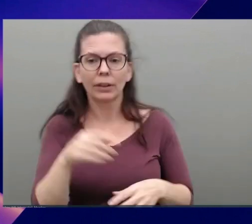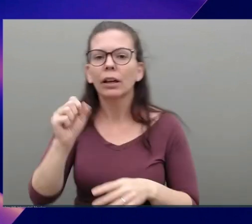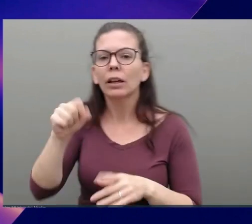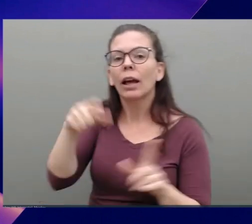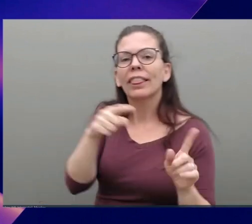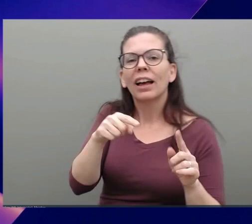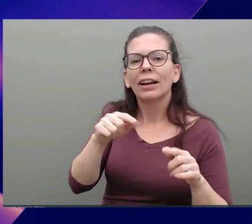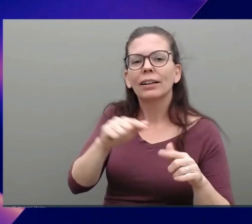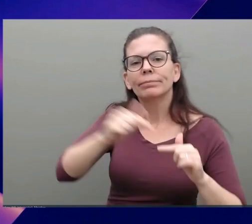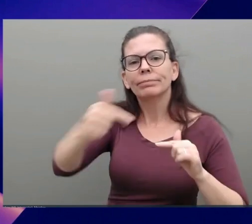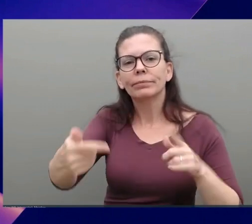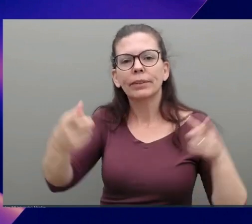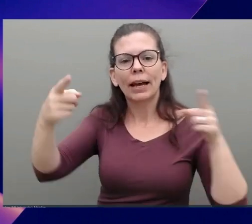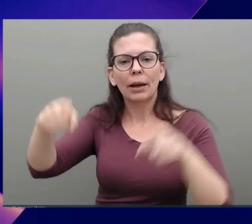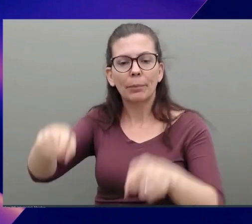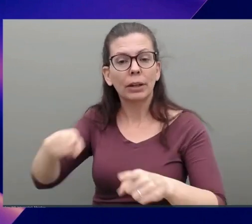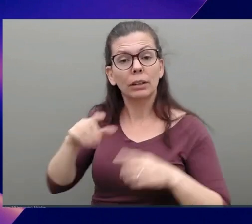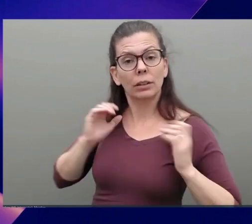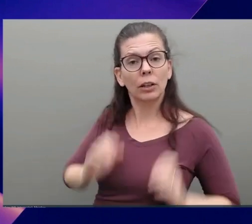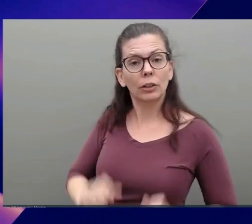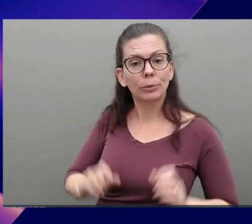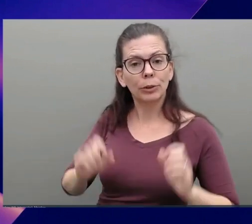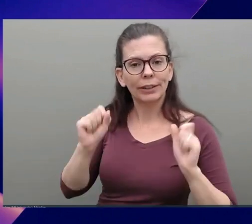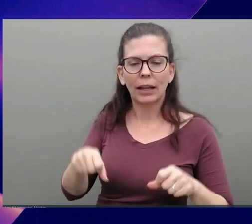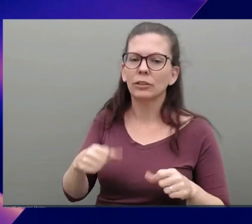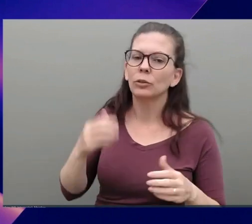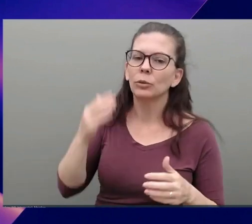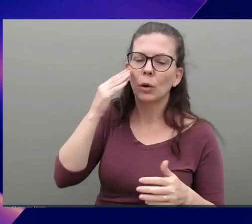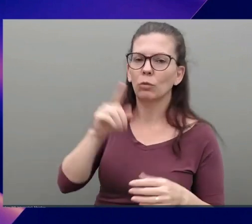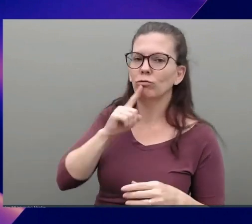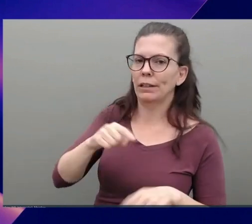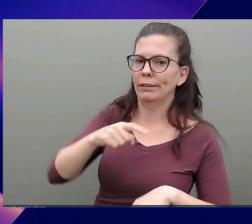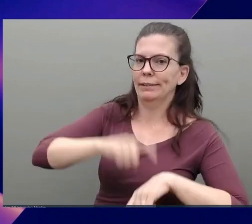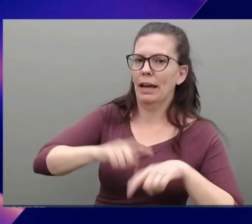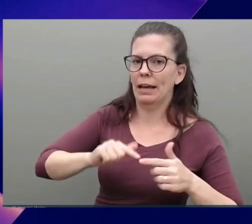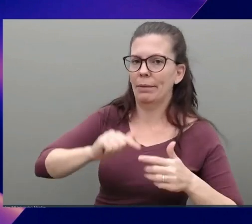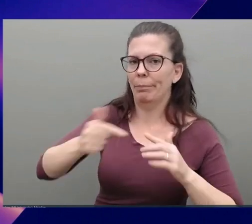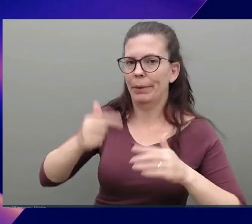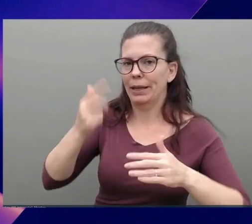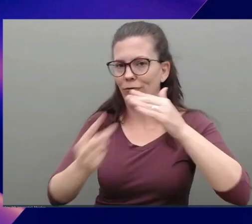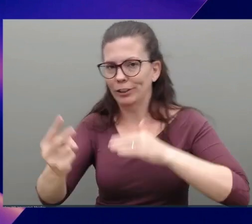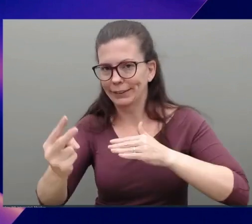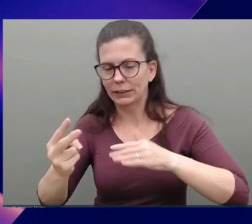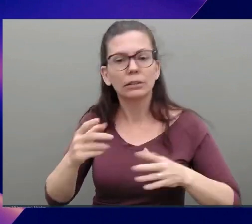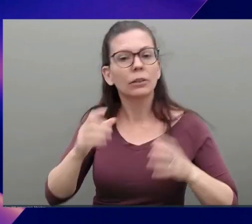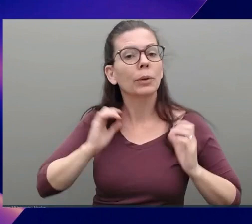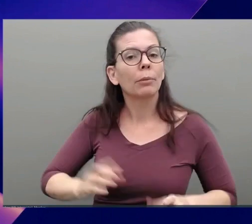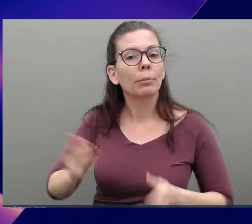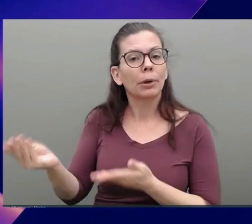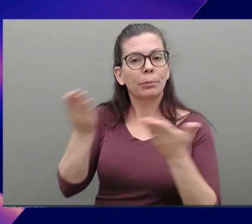they can also do, you know, real time inferences. [Jillian] Yep. In which customers provide us the information about their model,